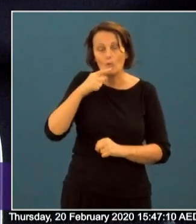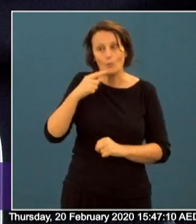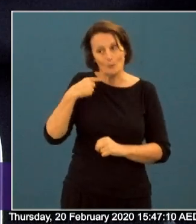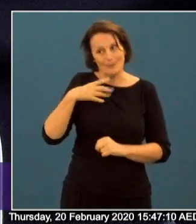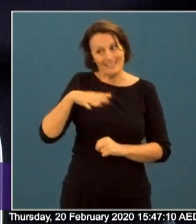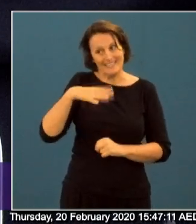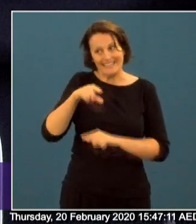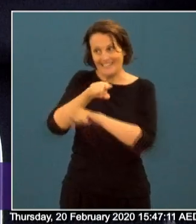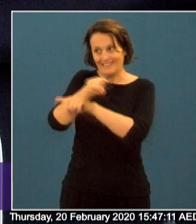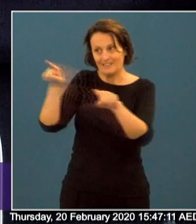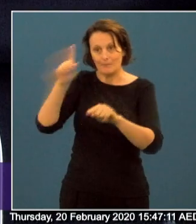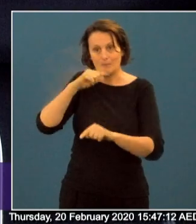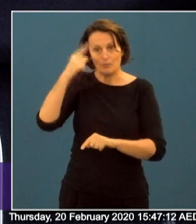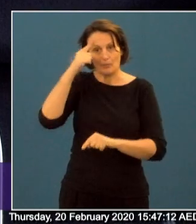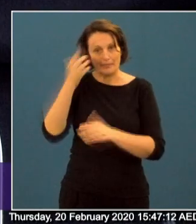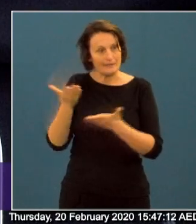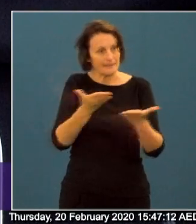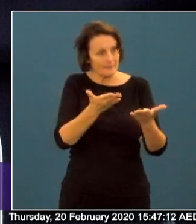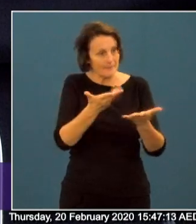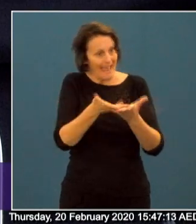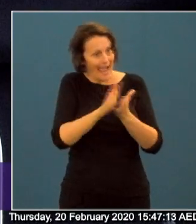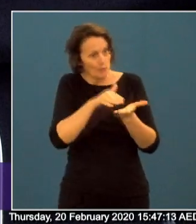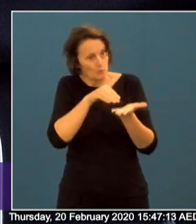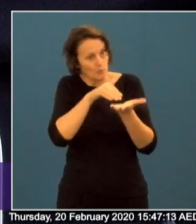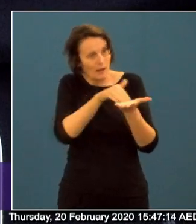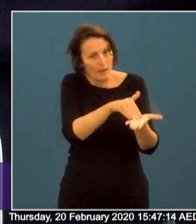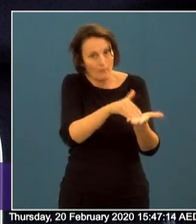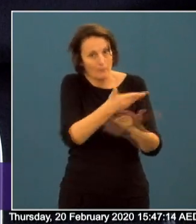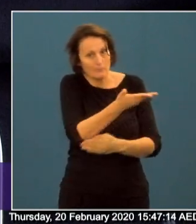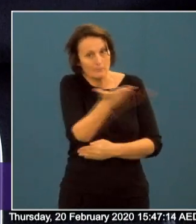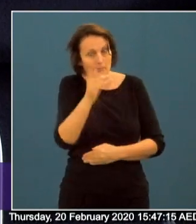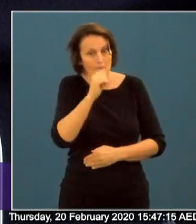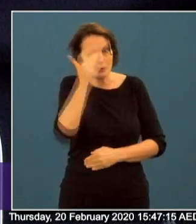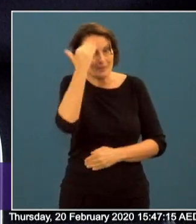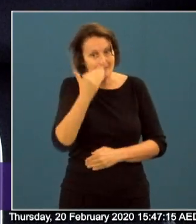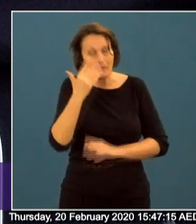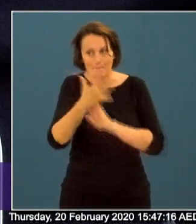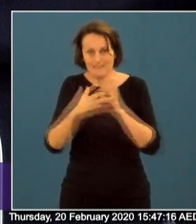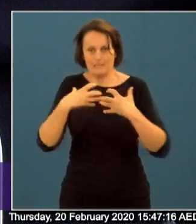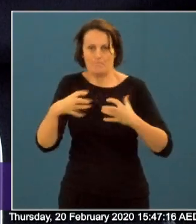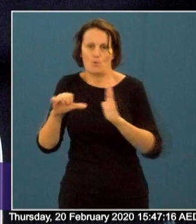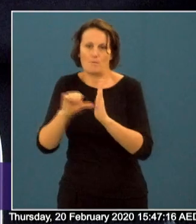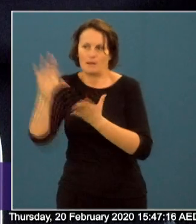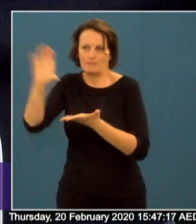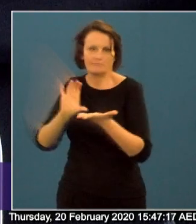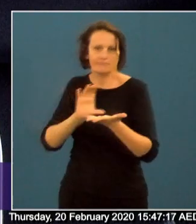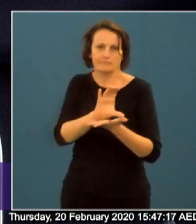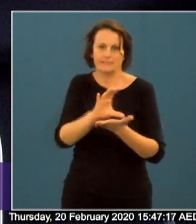meeting the needs of people with intellectual disability requires adaptation of funding beyond the standard activity-based funding,